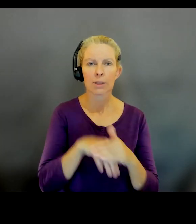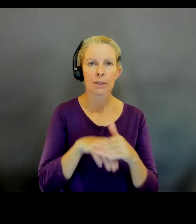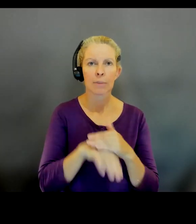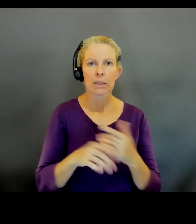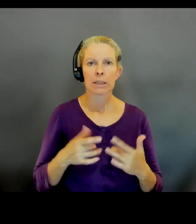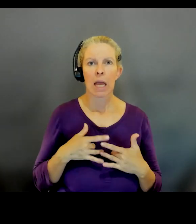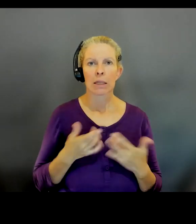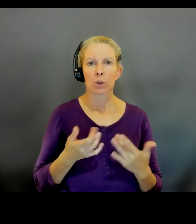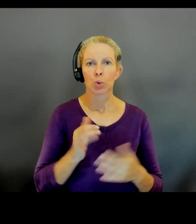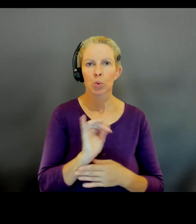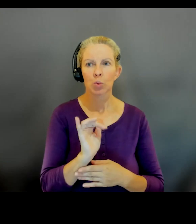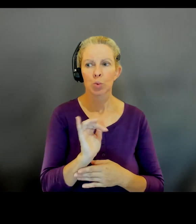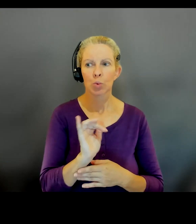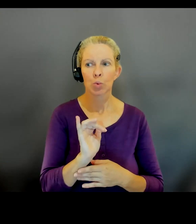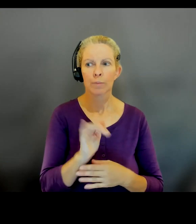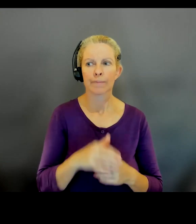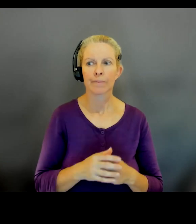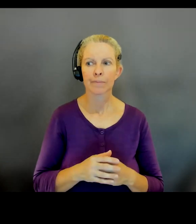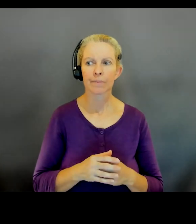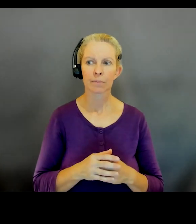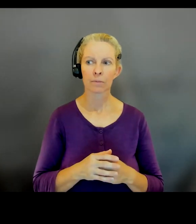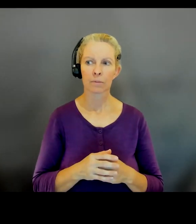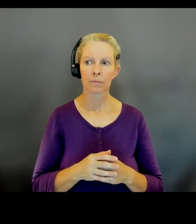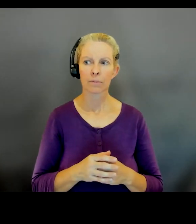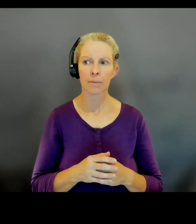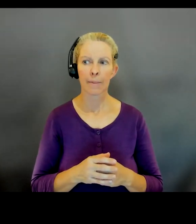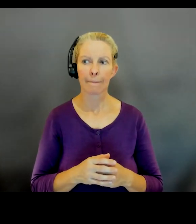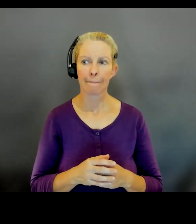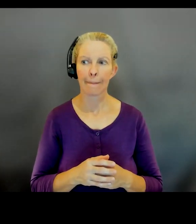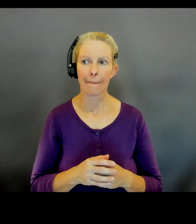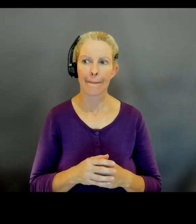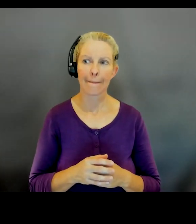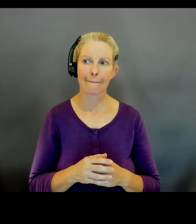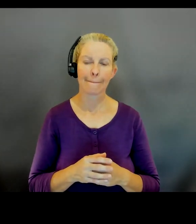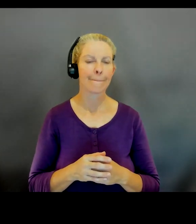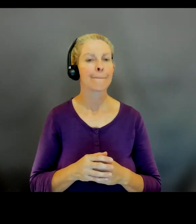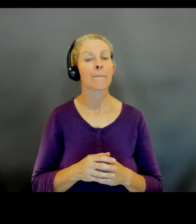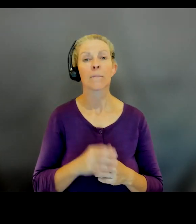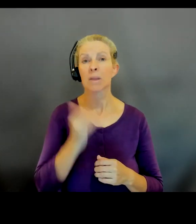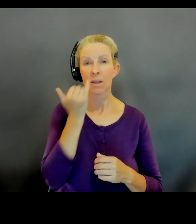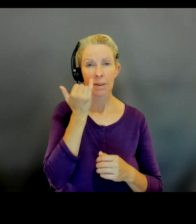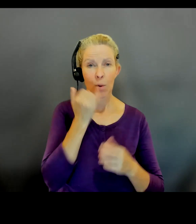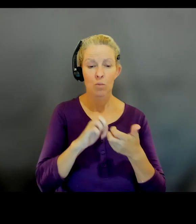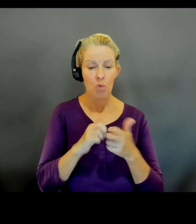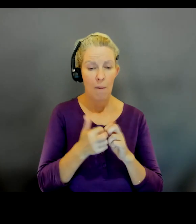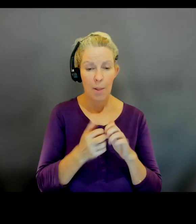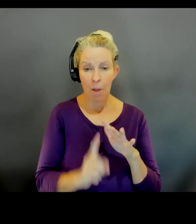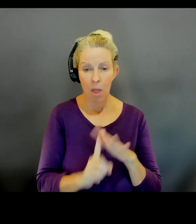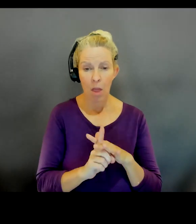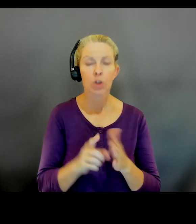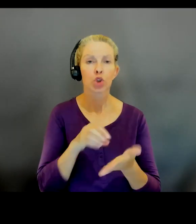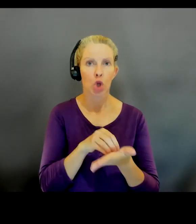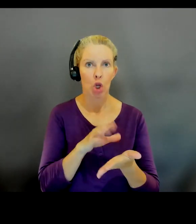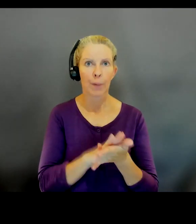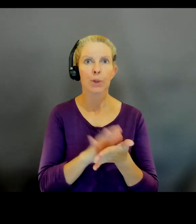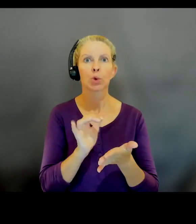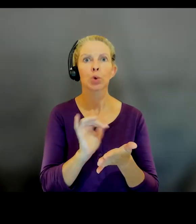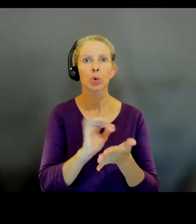if you have uncovered problems, documents them and make sure you are making a road map to adjust